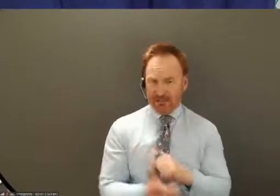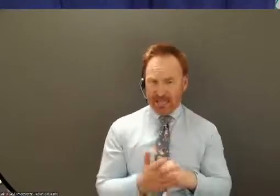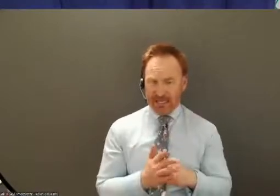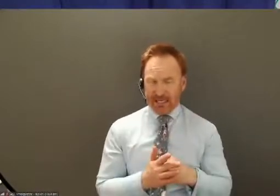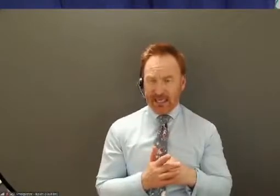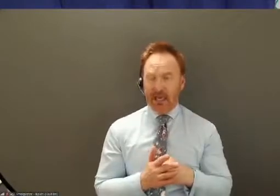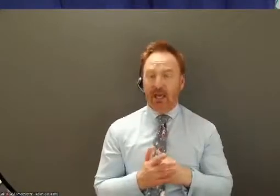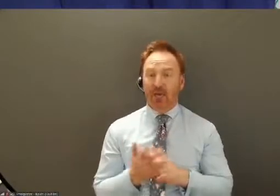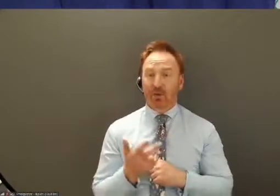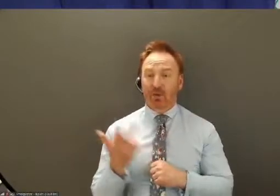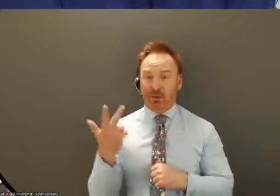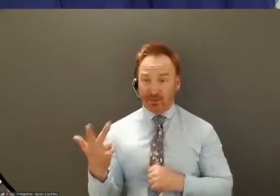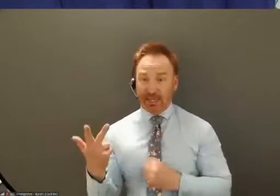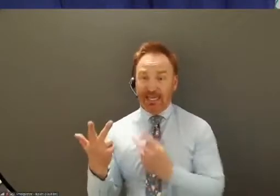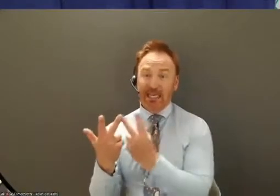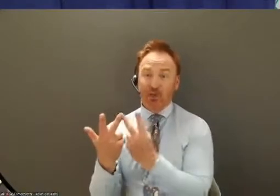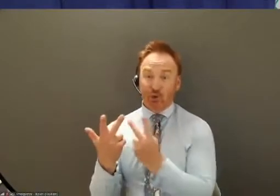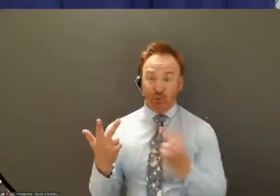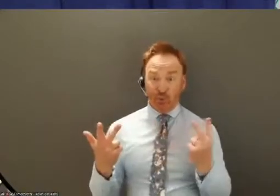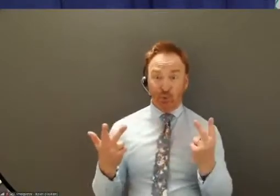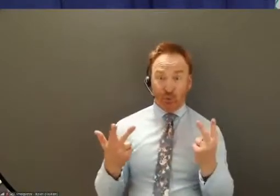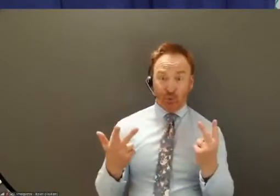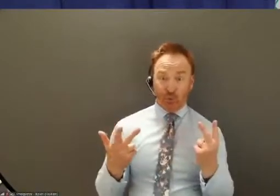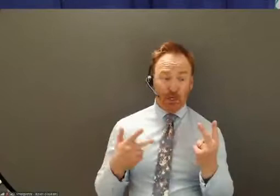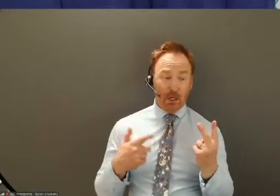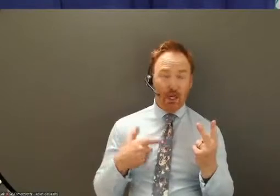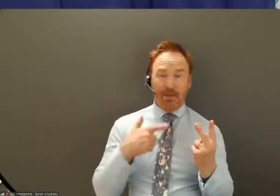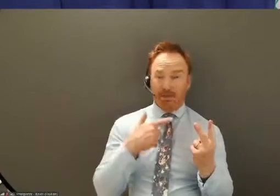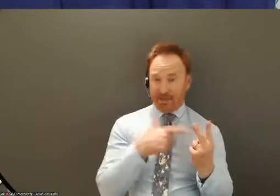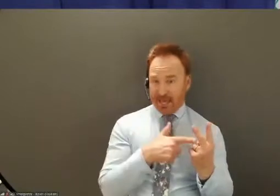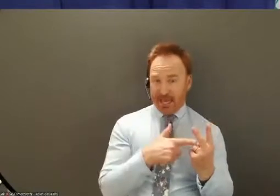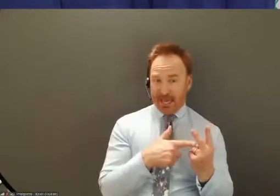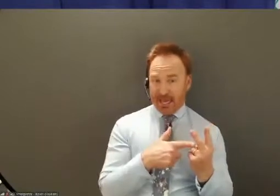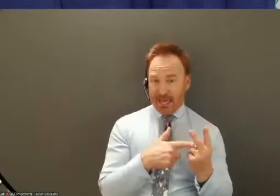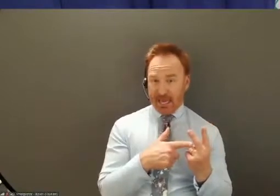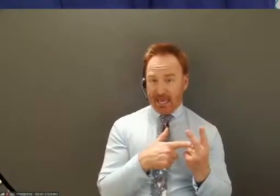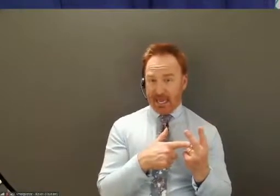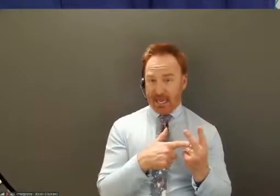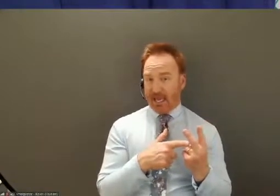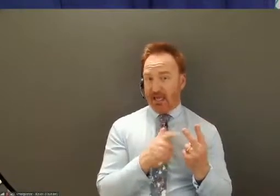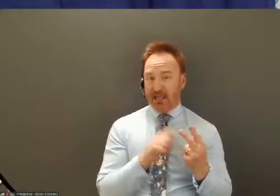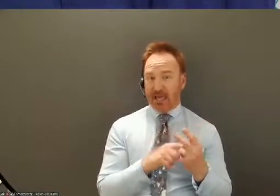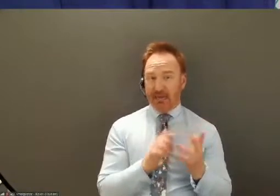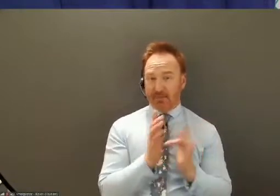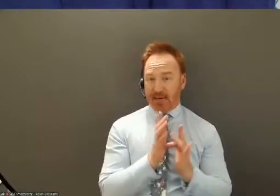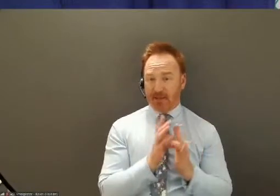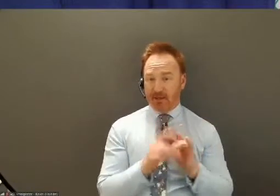fluctuate because we have new cases that come in that are